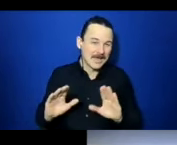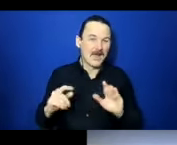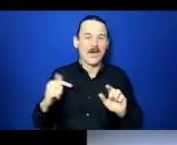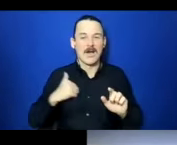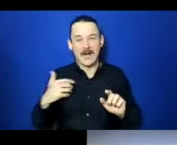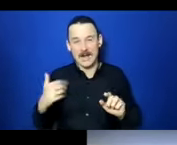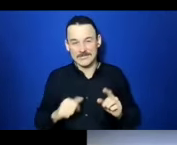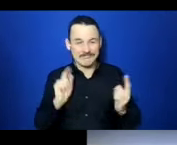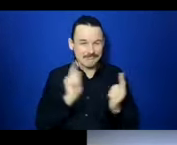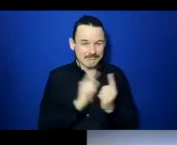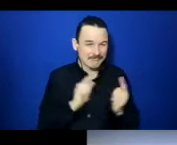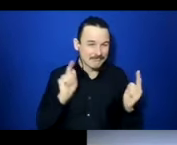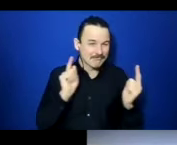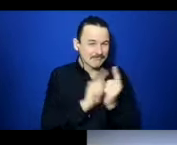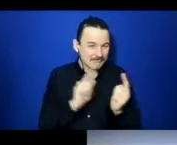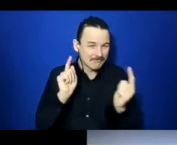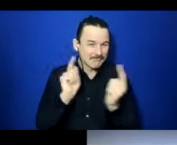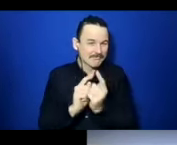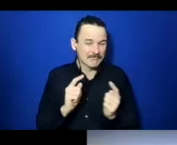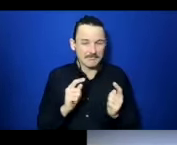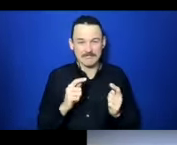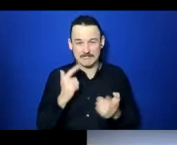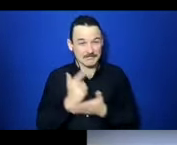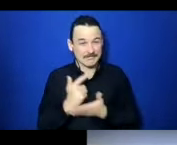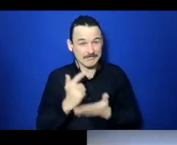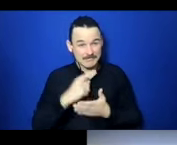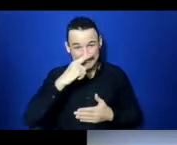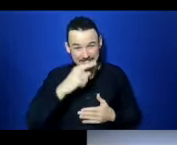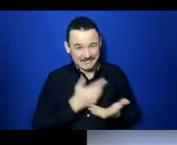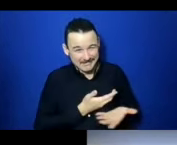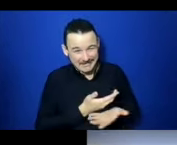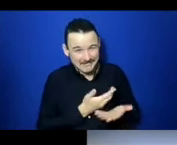who were vision impaired on you know how do they use braille in public places. Like